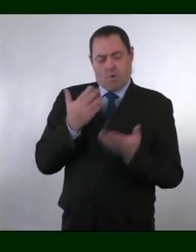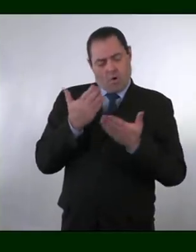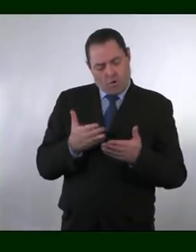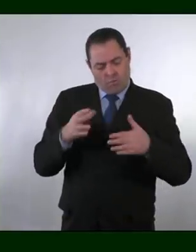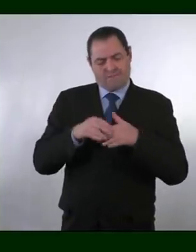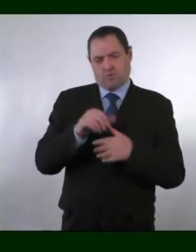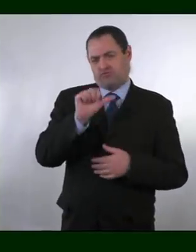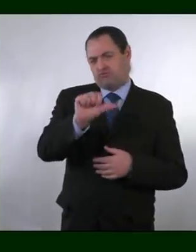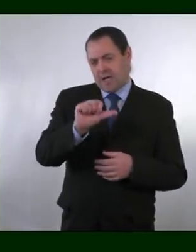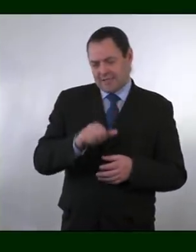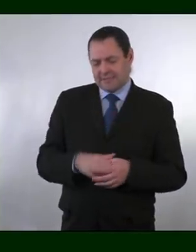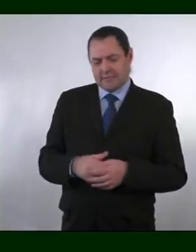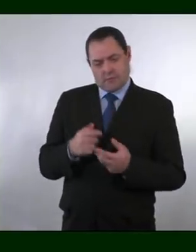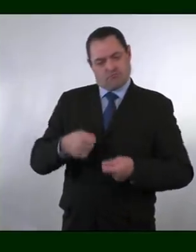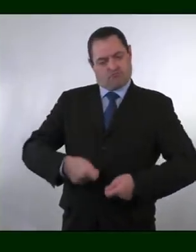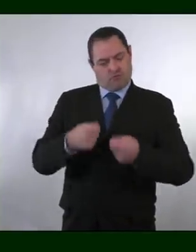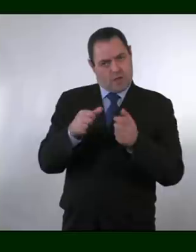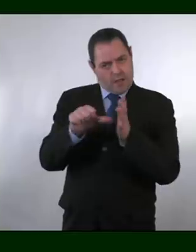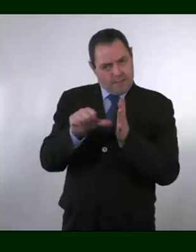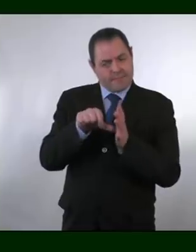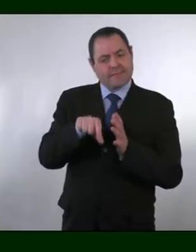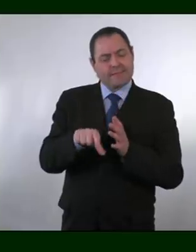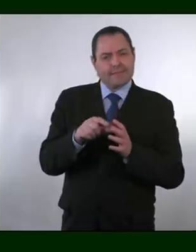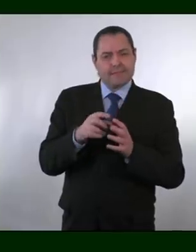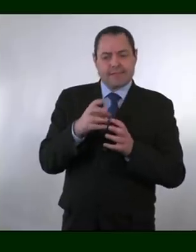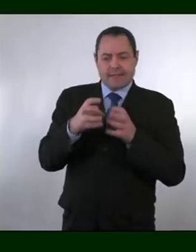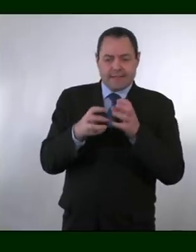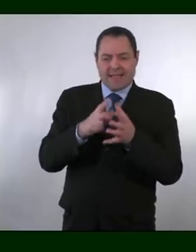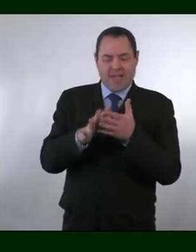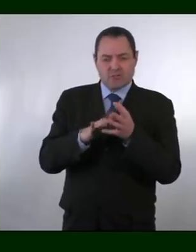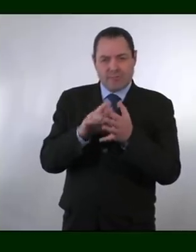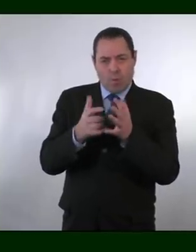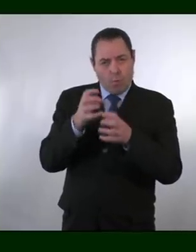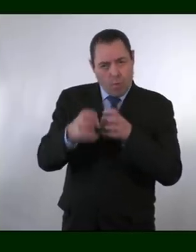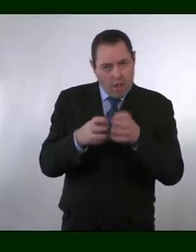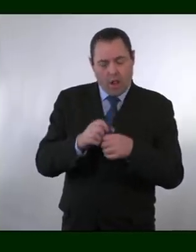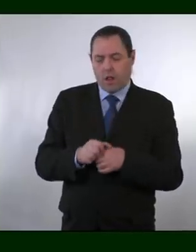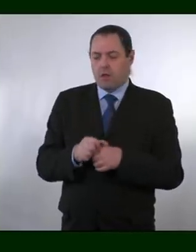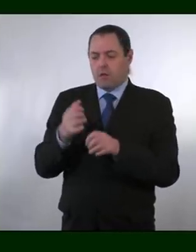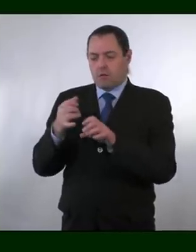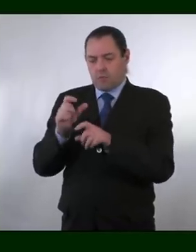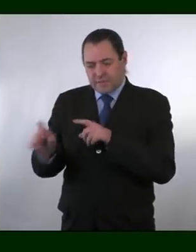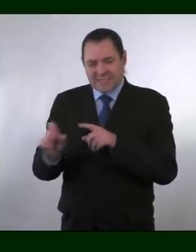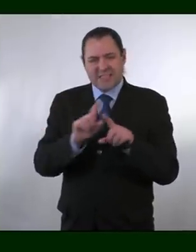right to raise that issue. It continues to be a cause of grave concern, and I raise it repeatedly